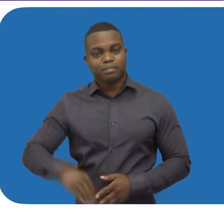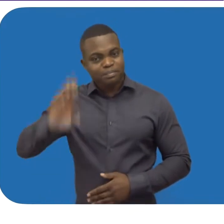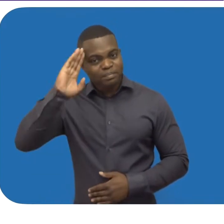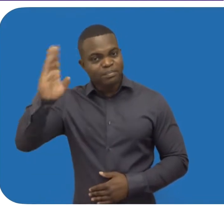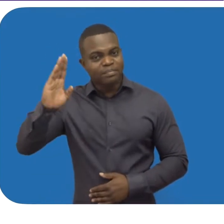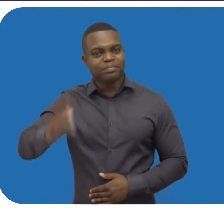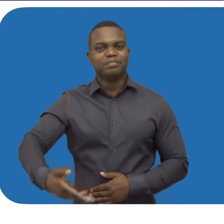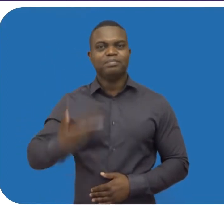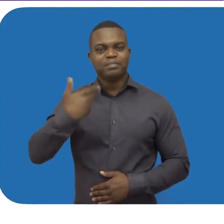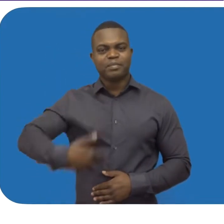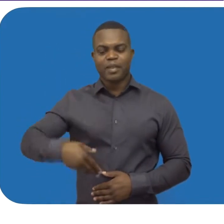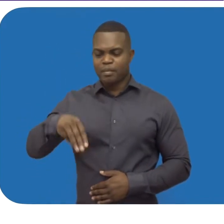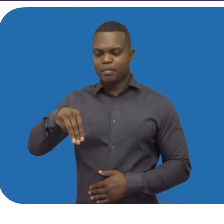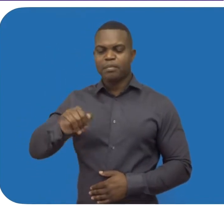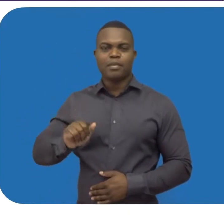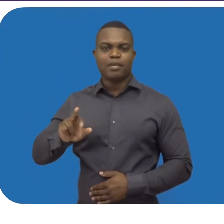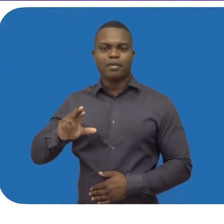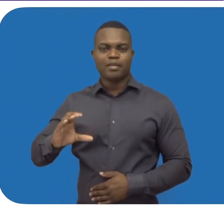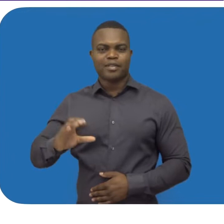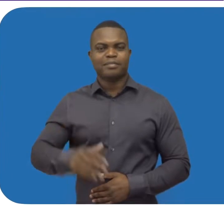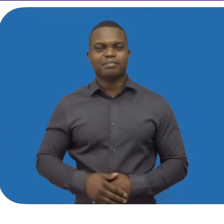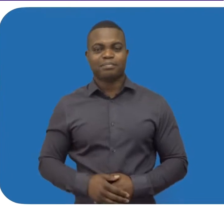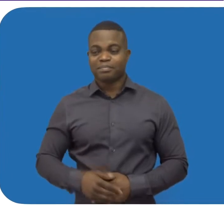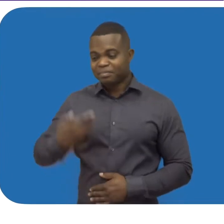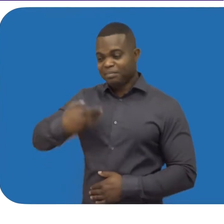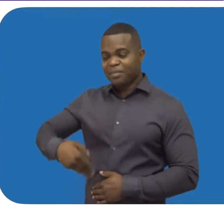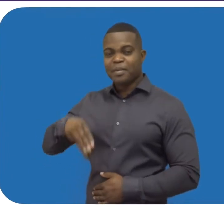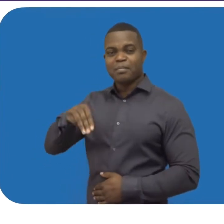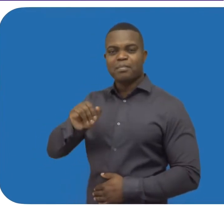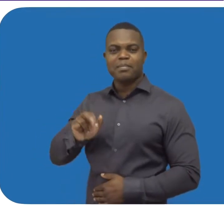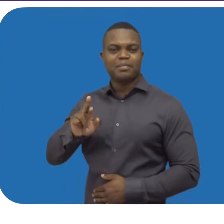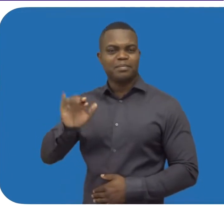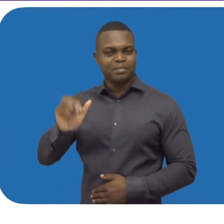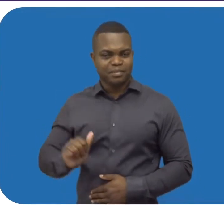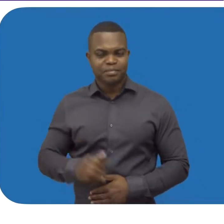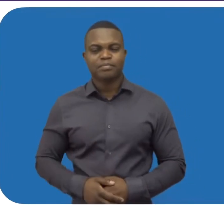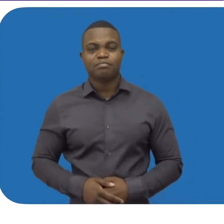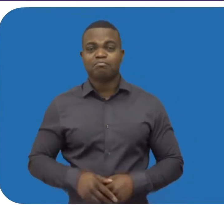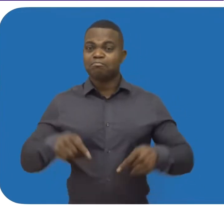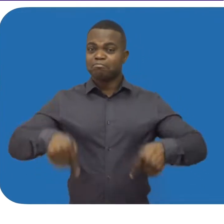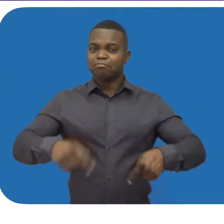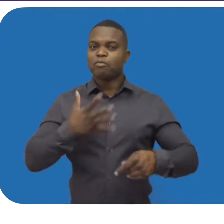Hi, I’m Marc - And I’m Maria And we’d like to introduce you to the Sign Language Dataset Compendium.